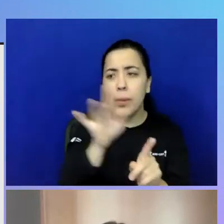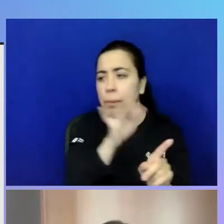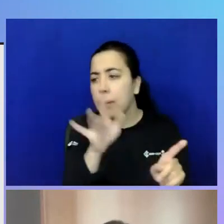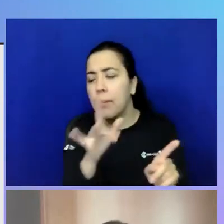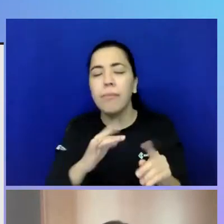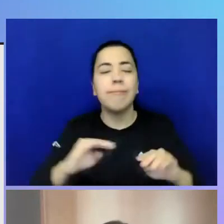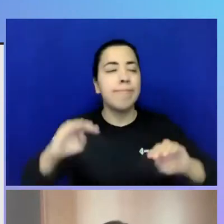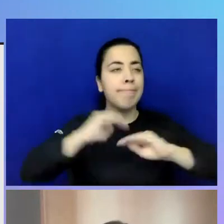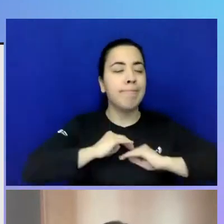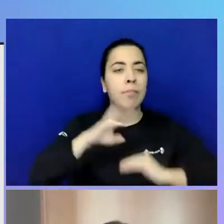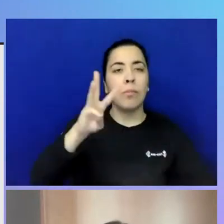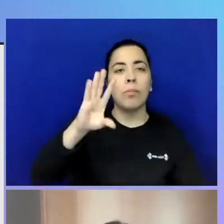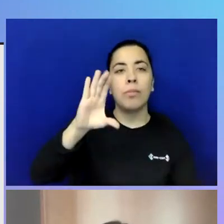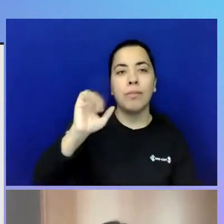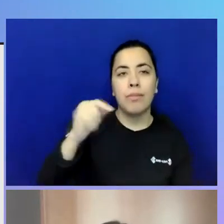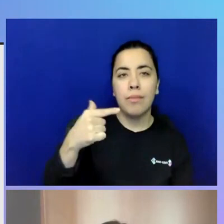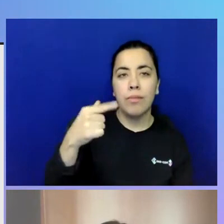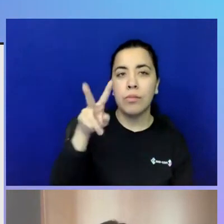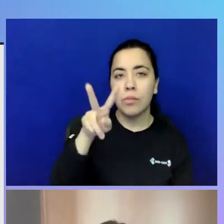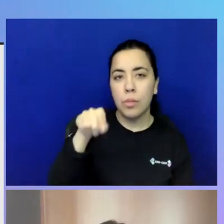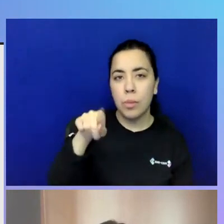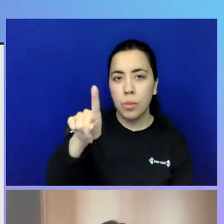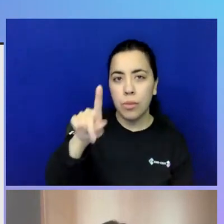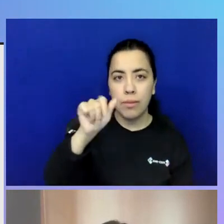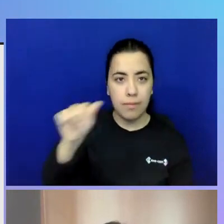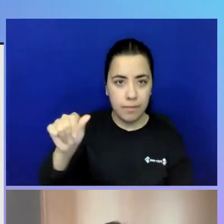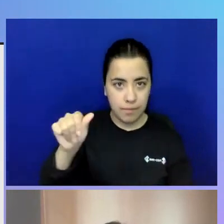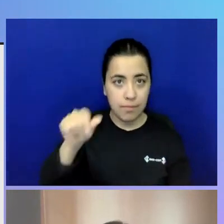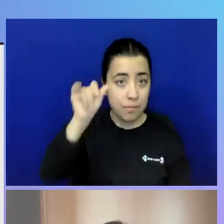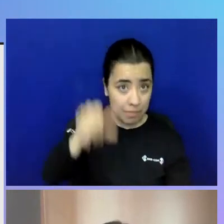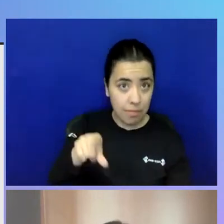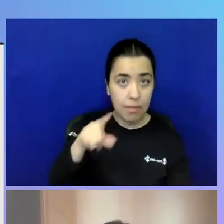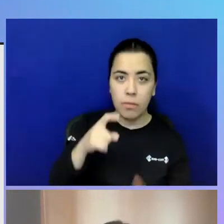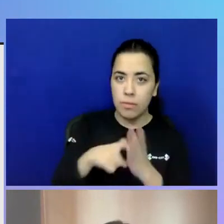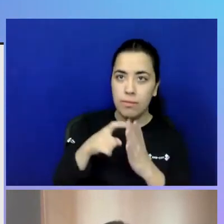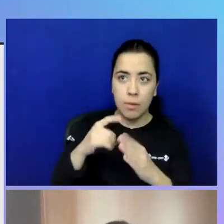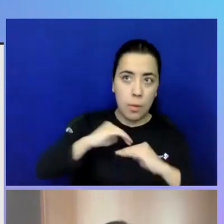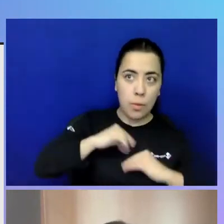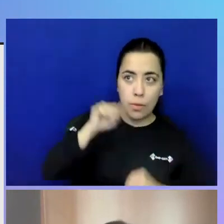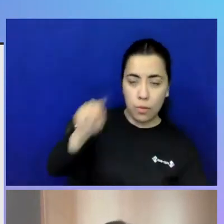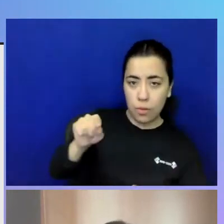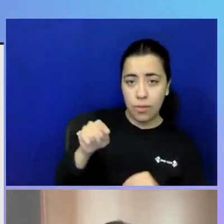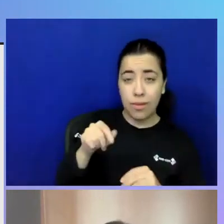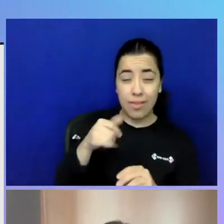compliance. It's about being proactive not reactive. In this